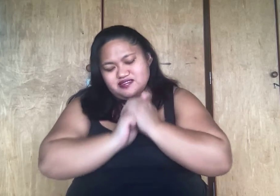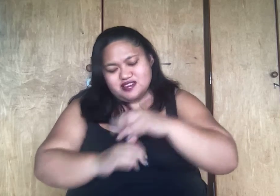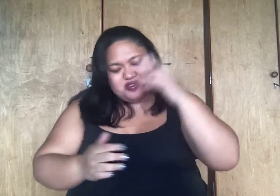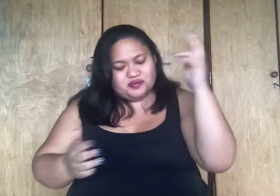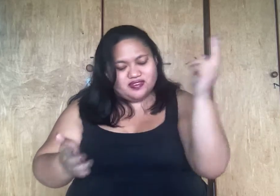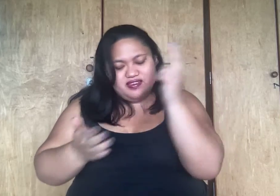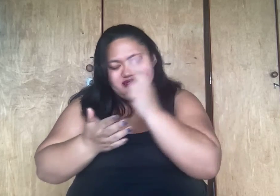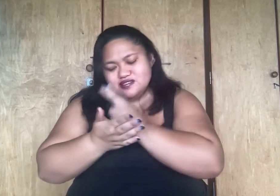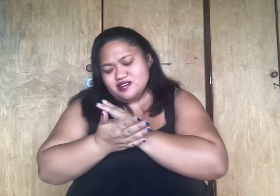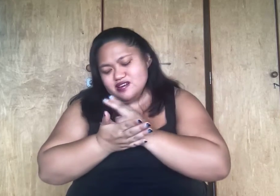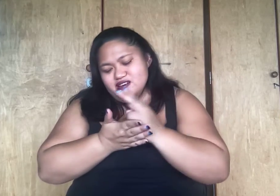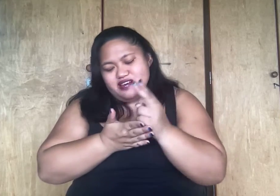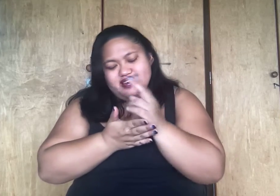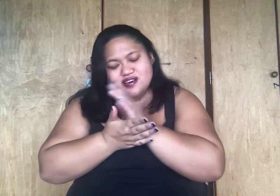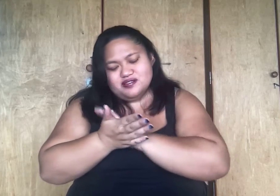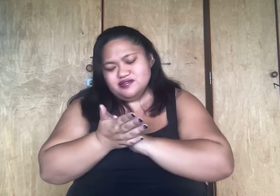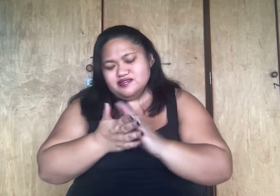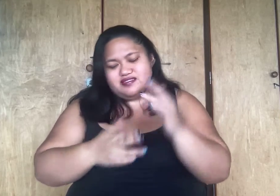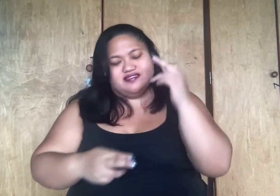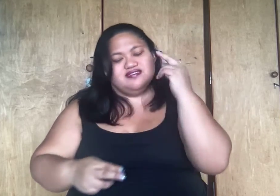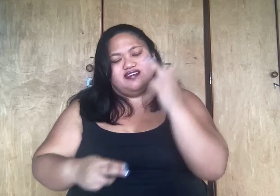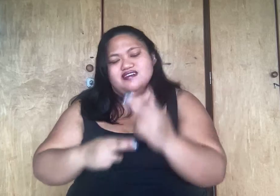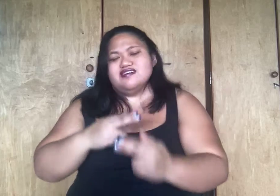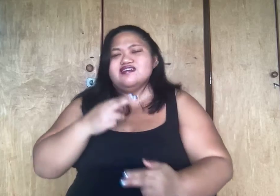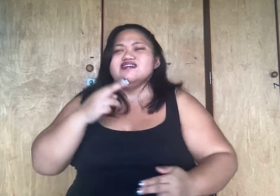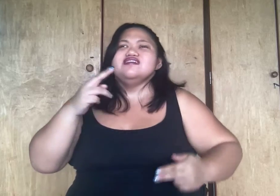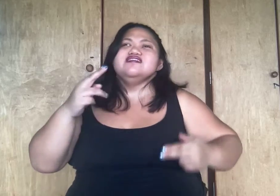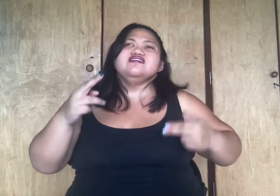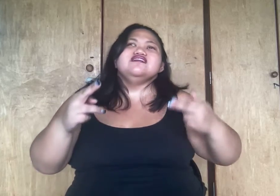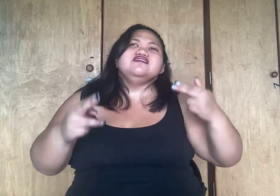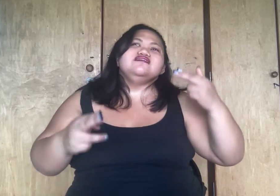... worship his holy ... ... name ...